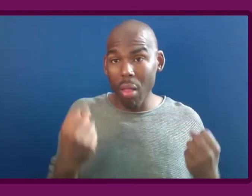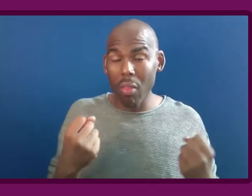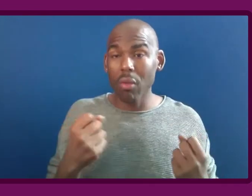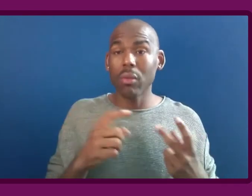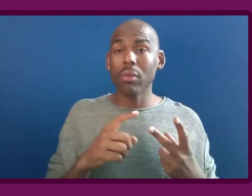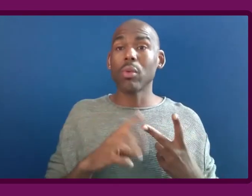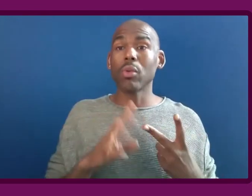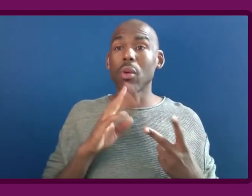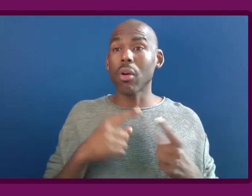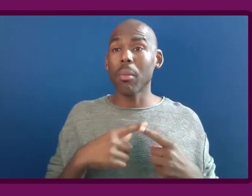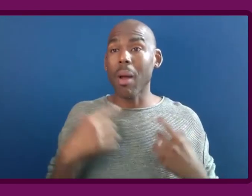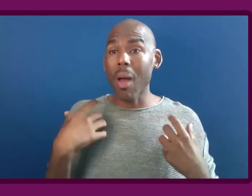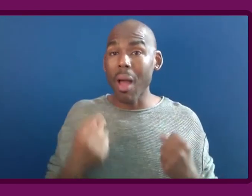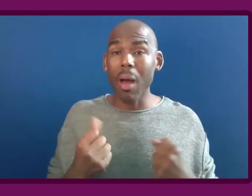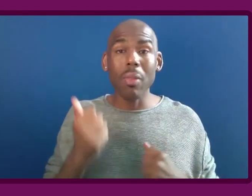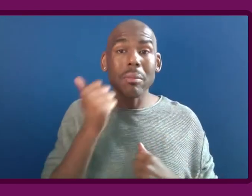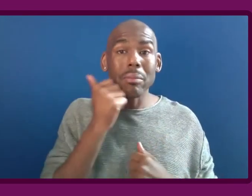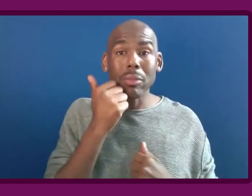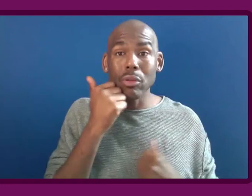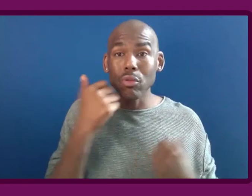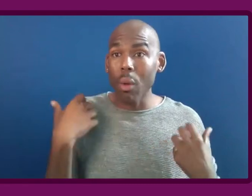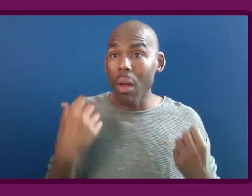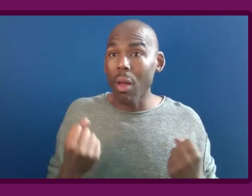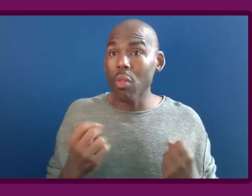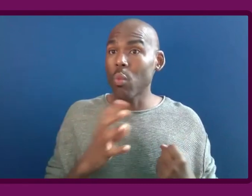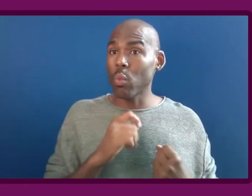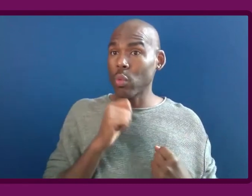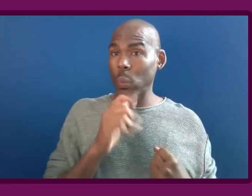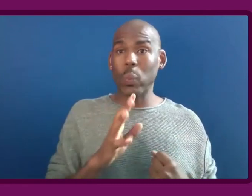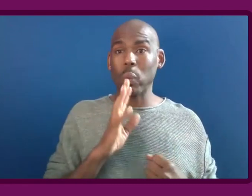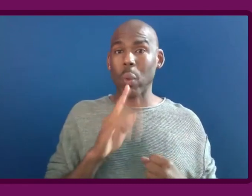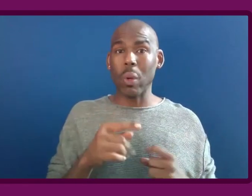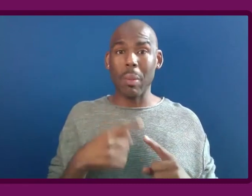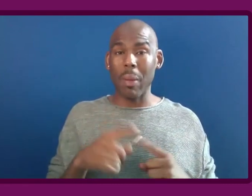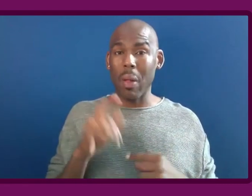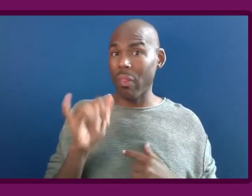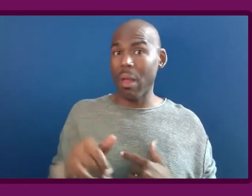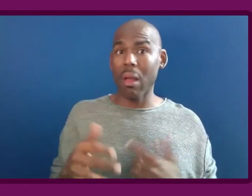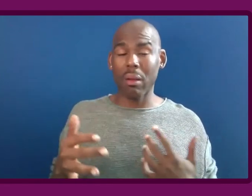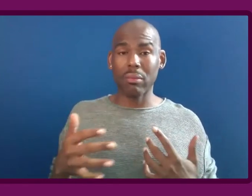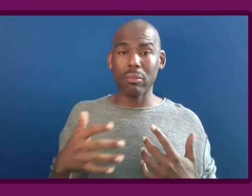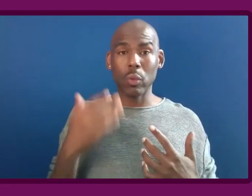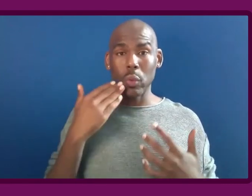it. It's not even on the table, right? When we talk about our ability to decide,